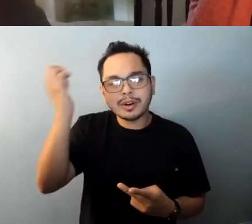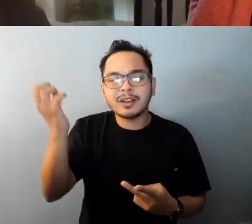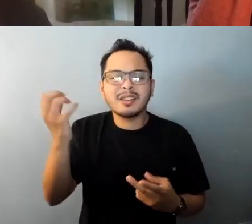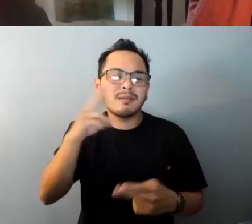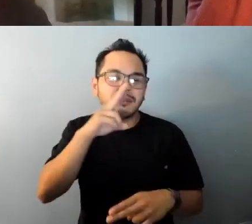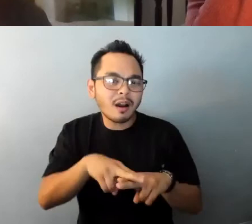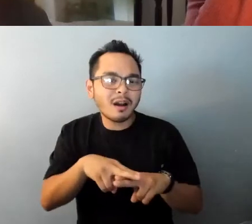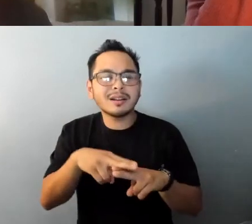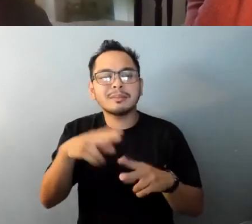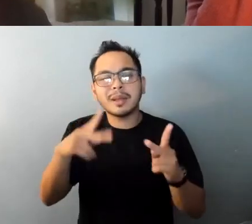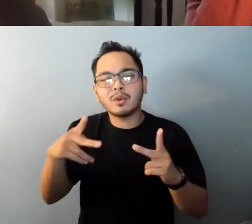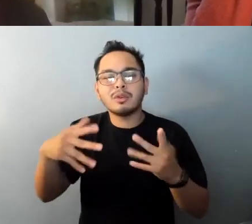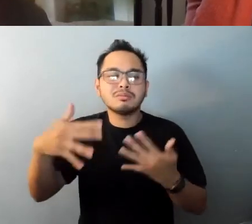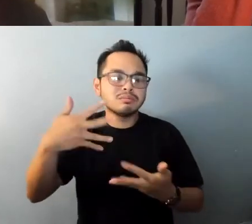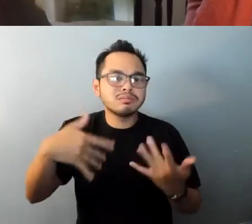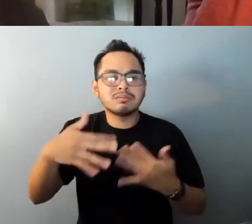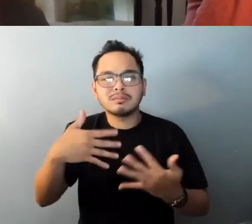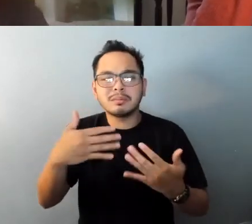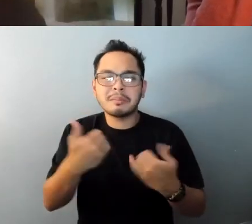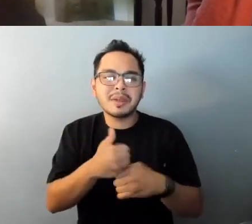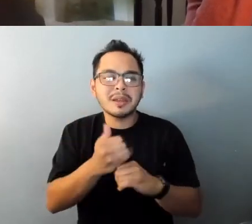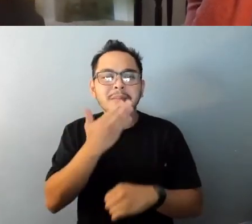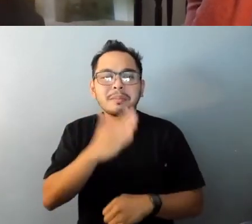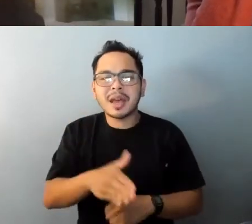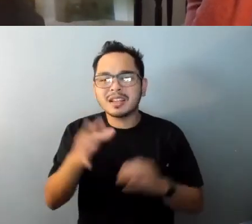of people making a lot of bad decisions. So you know, if you go there and you just want